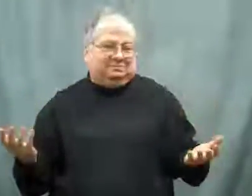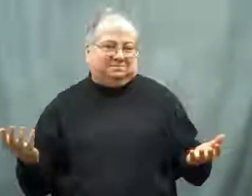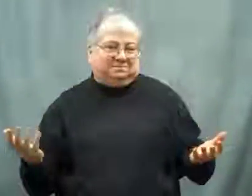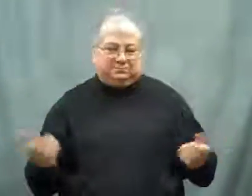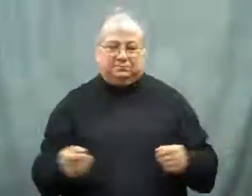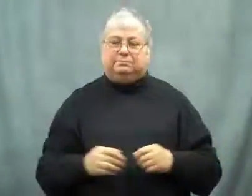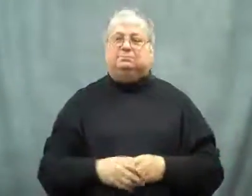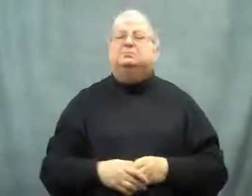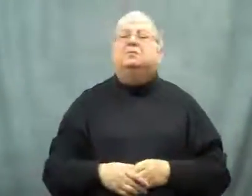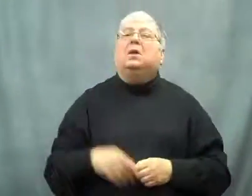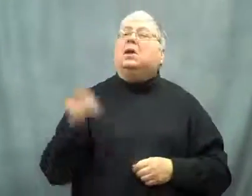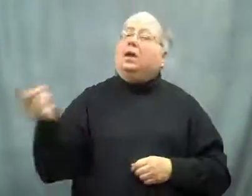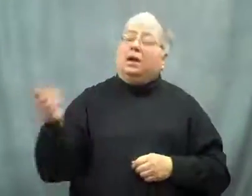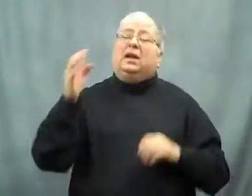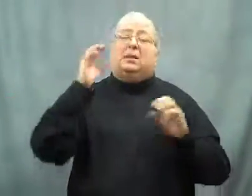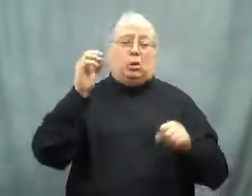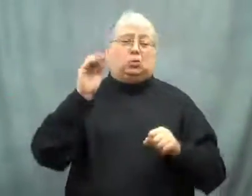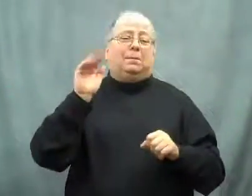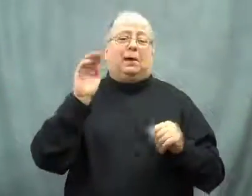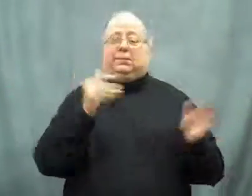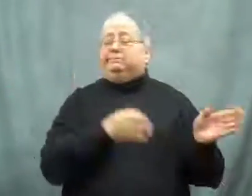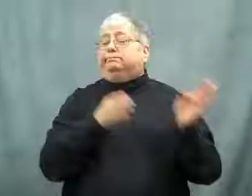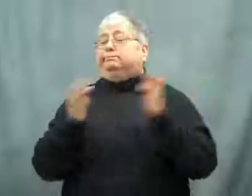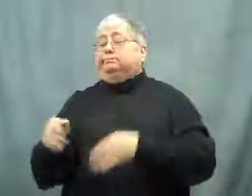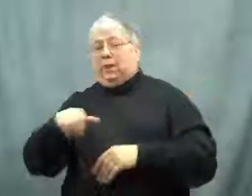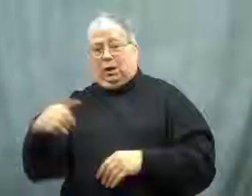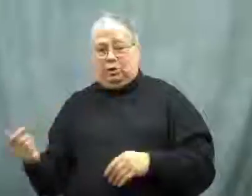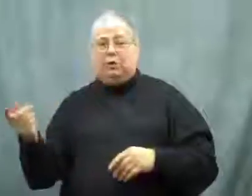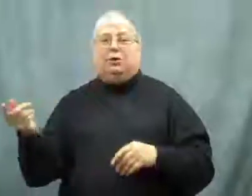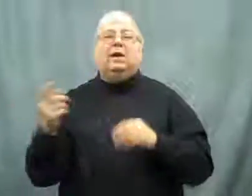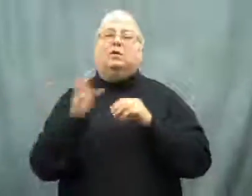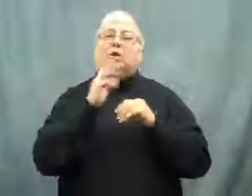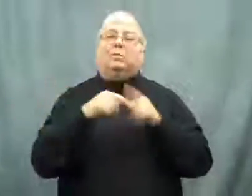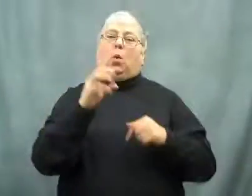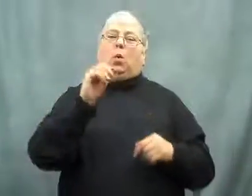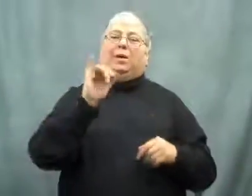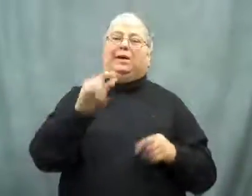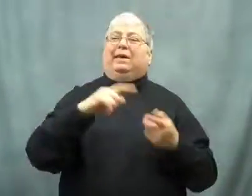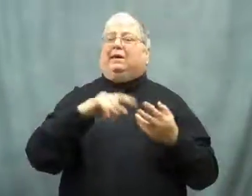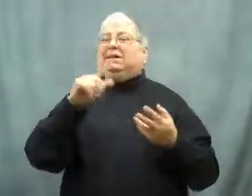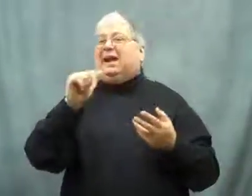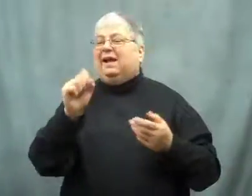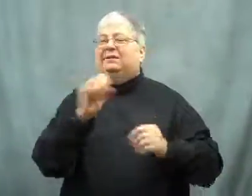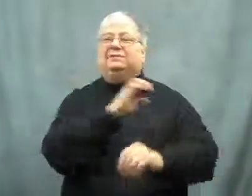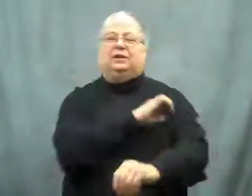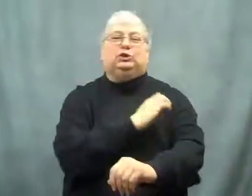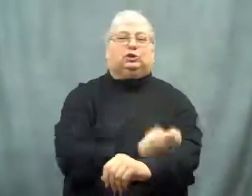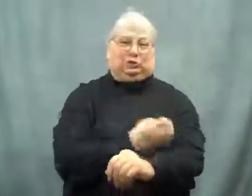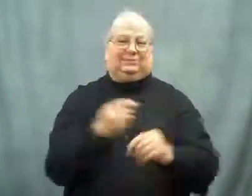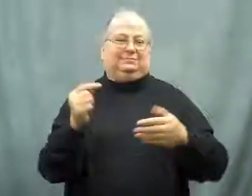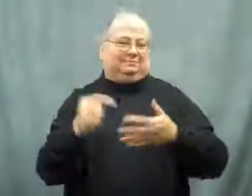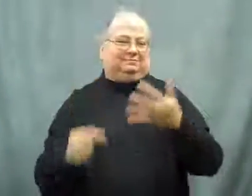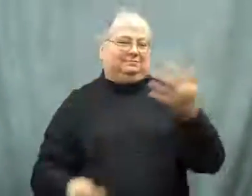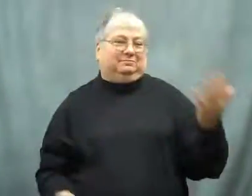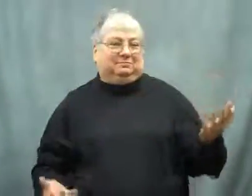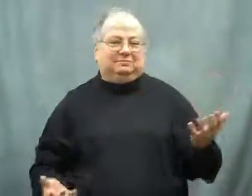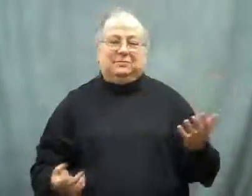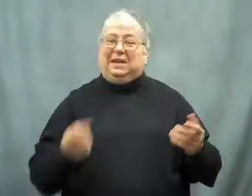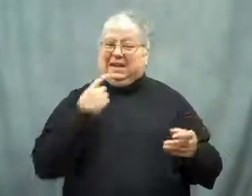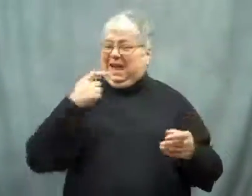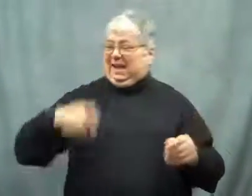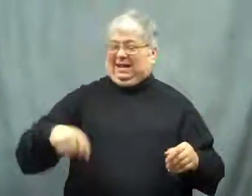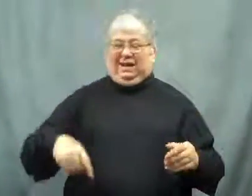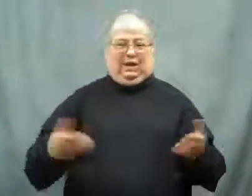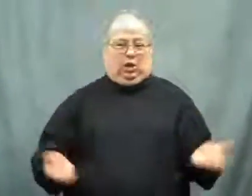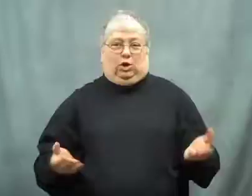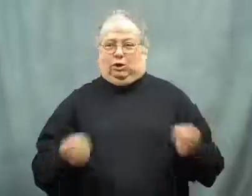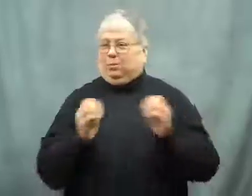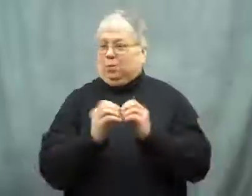He went on to talk about oil, gas and other energy.